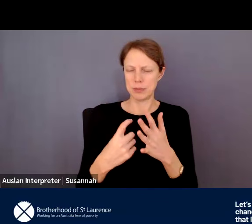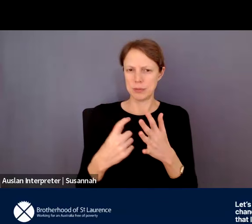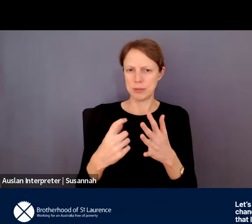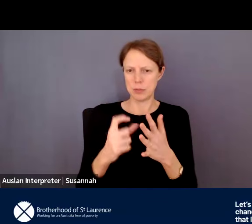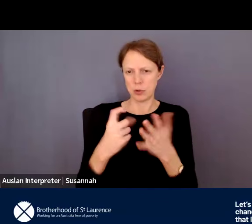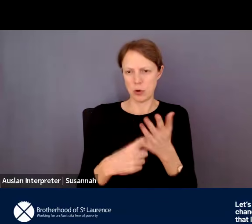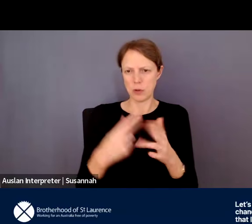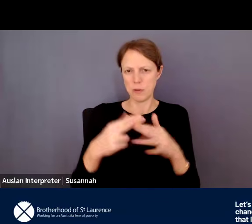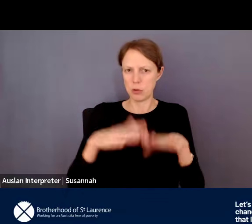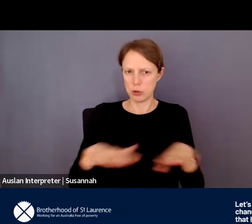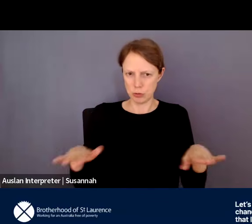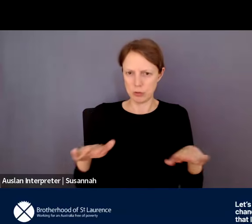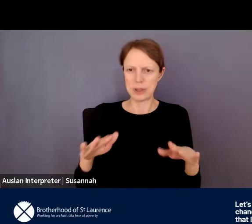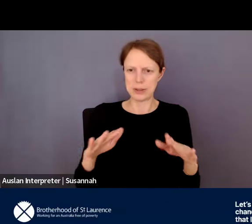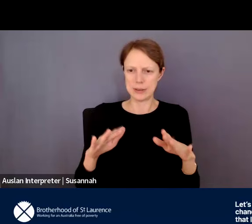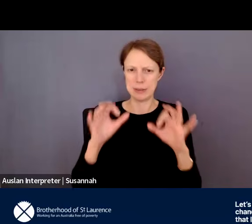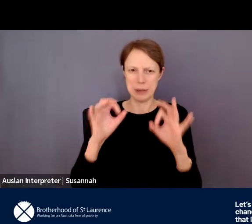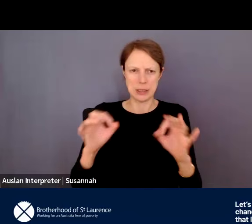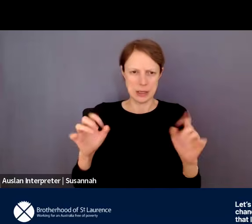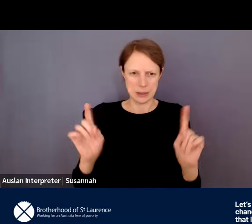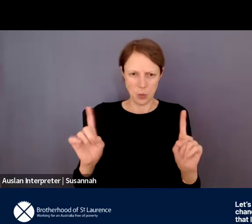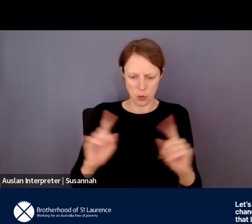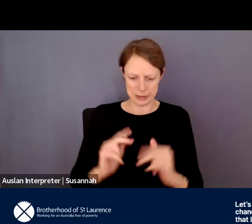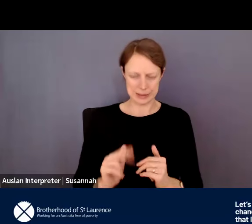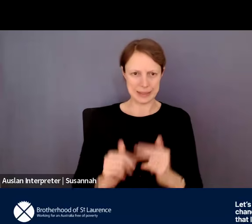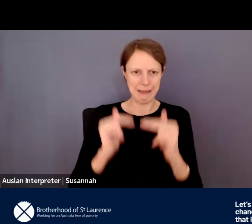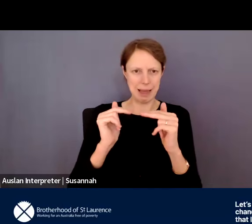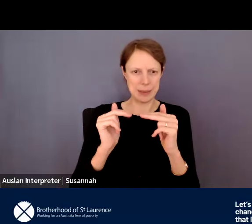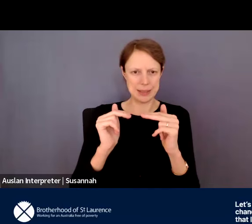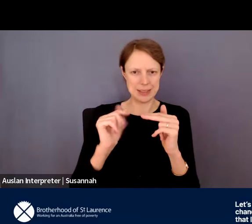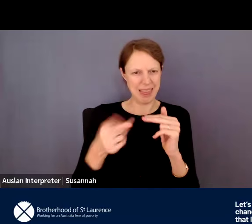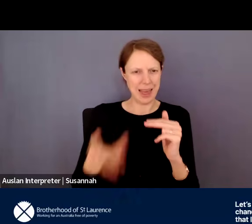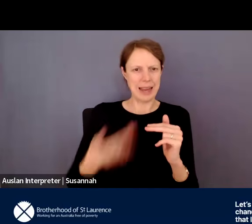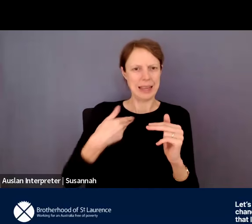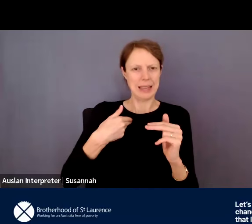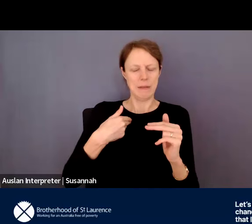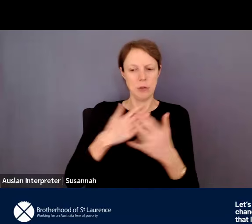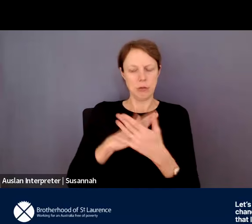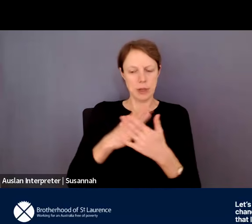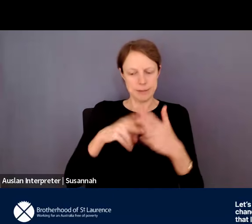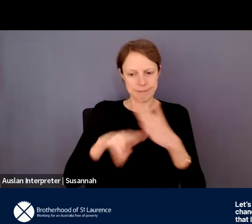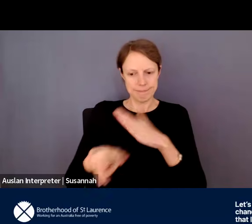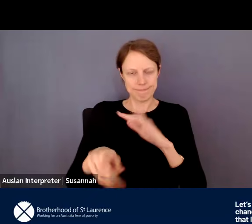privileges that affords me is an insight into the real world of children and their families. Now,